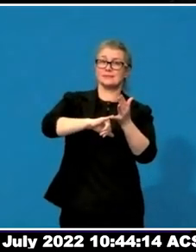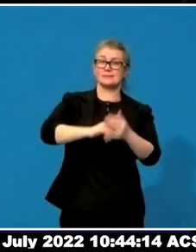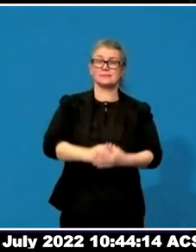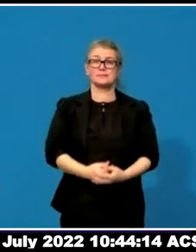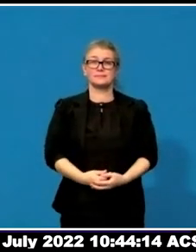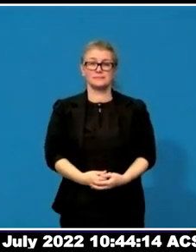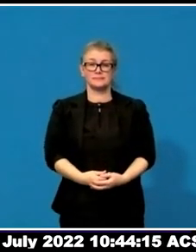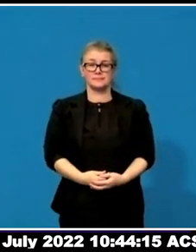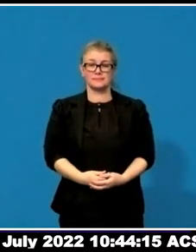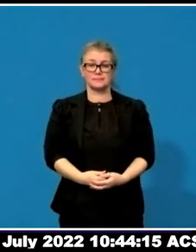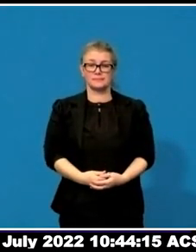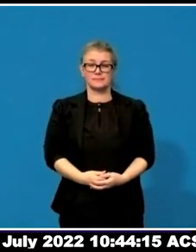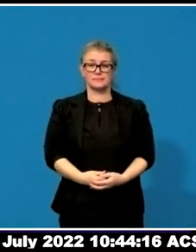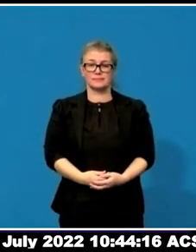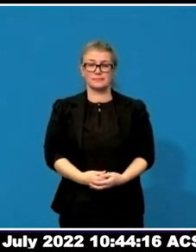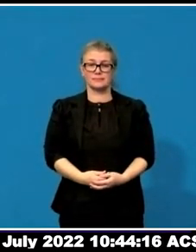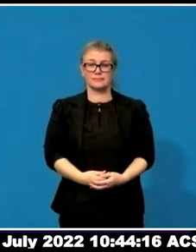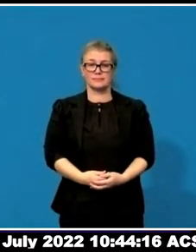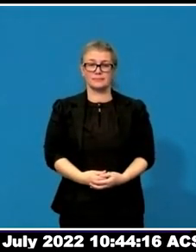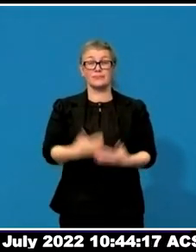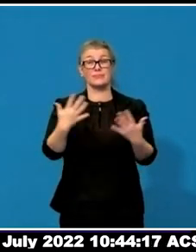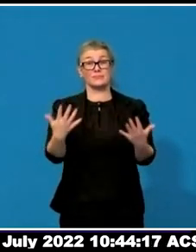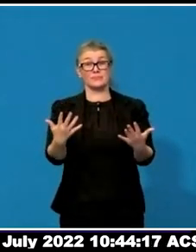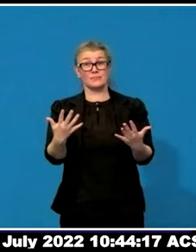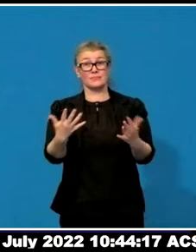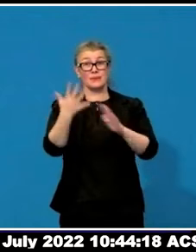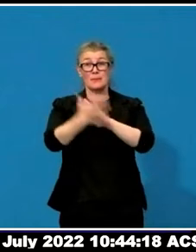On its surface, this suggests that a number of people who are possibly eligible for the